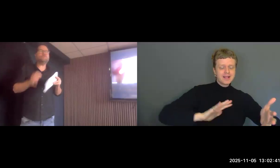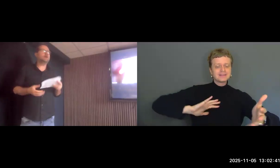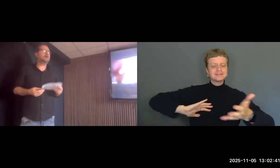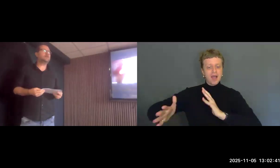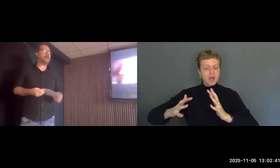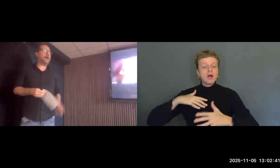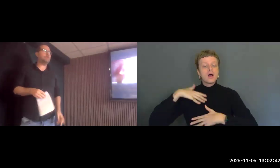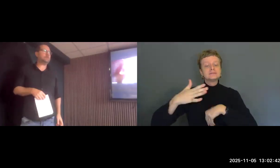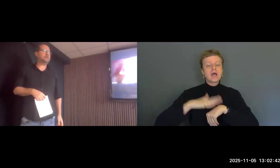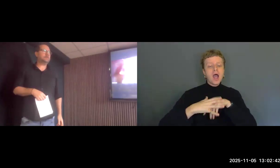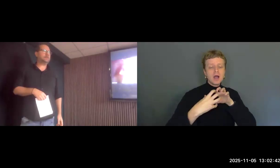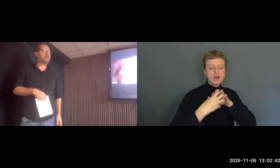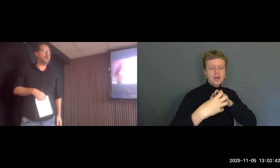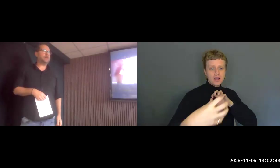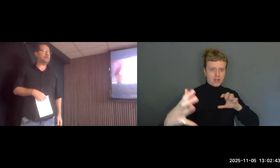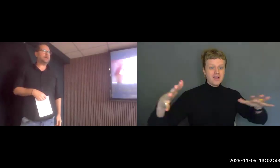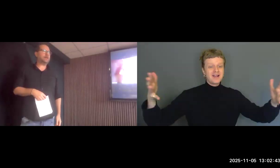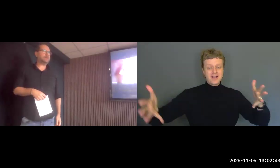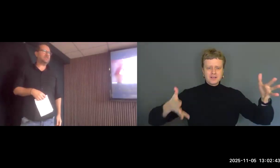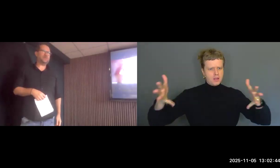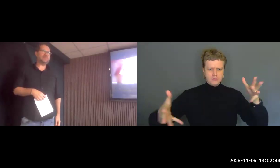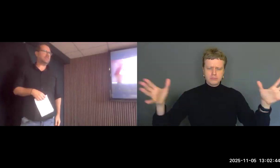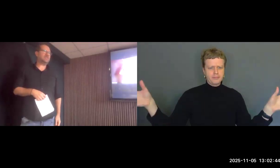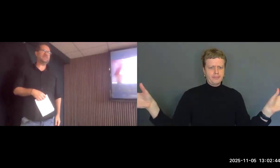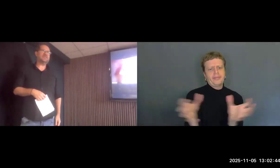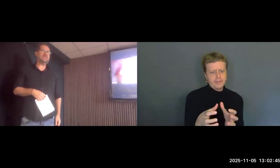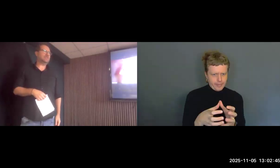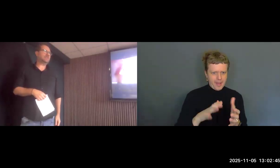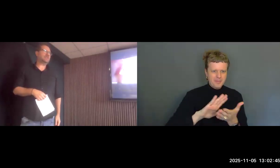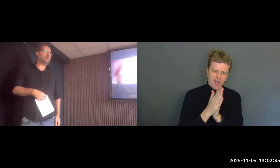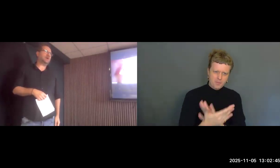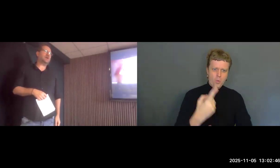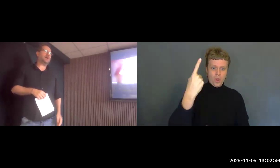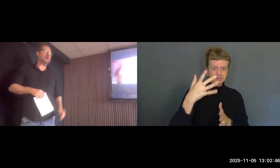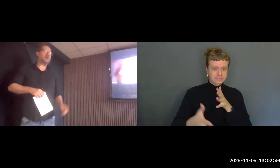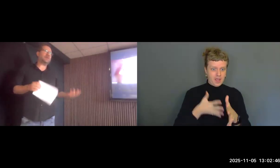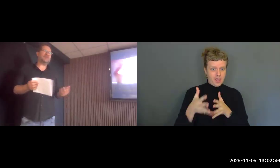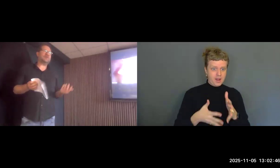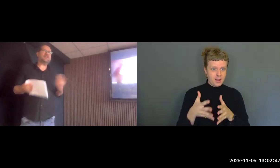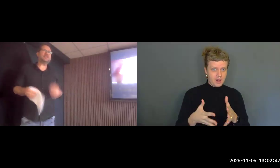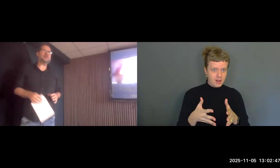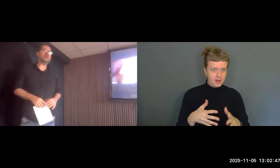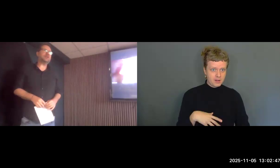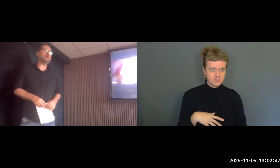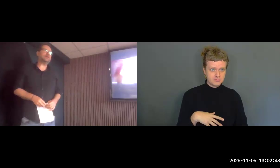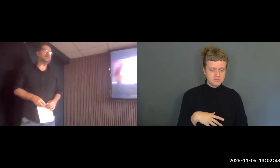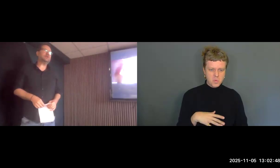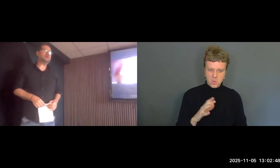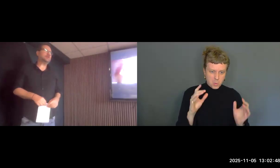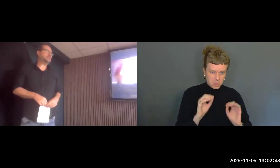Does that happen as well in sign languages, or is that… Or are they… or is that not a thing at all?